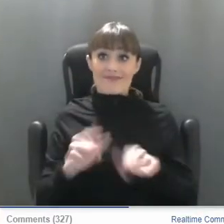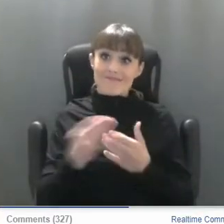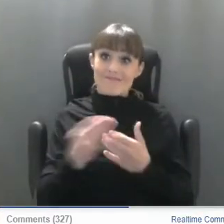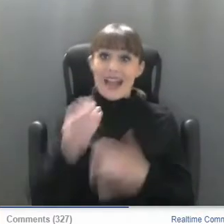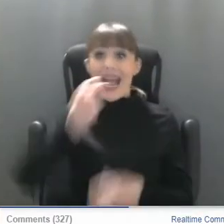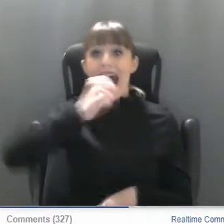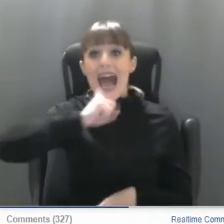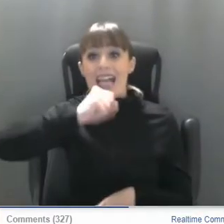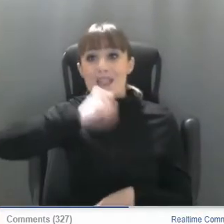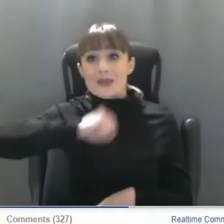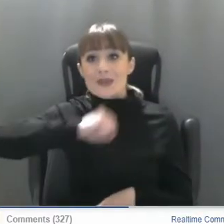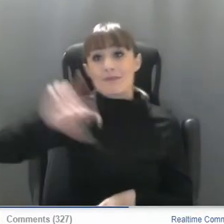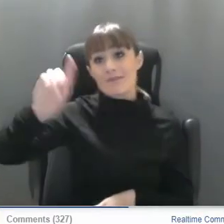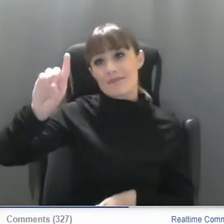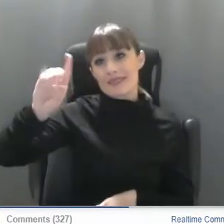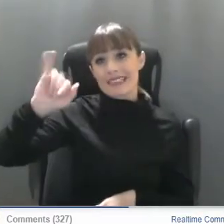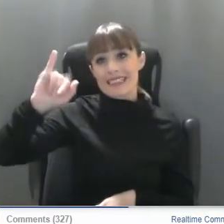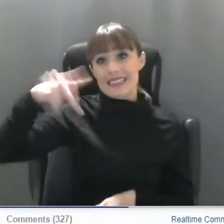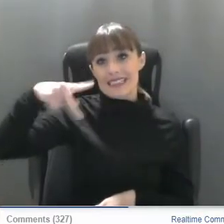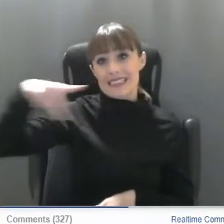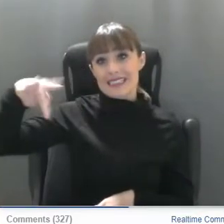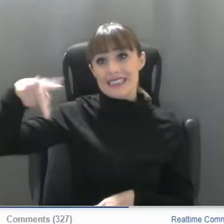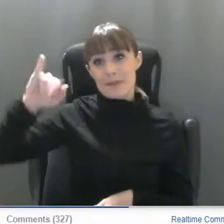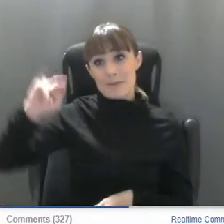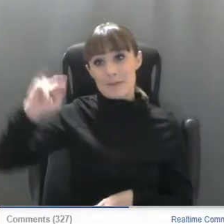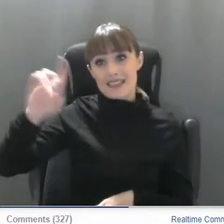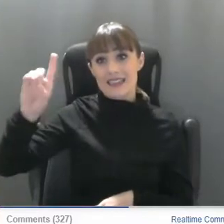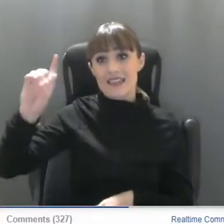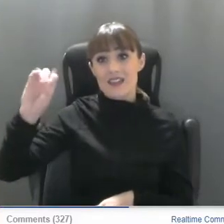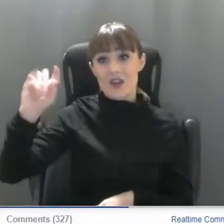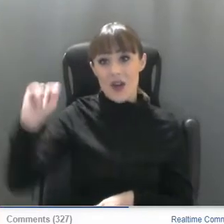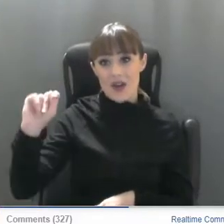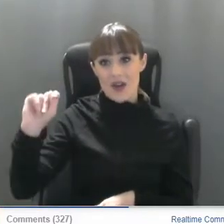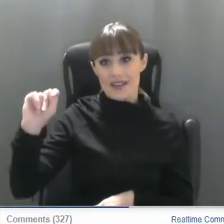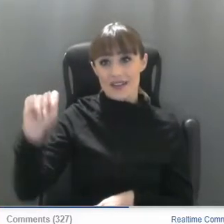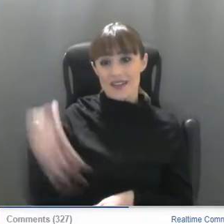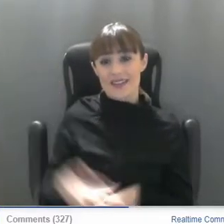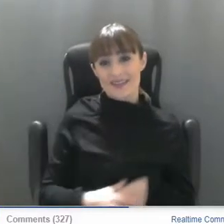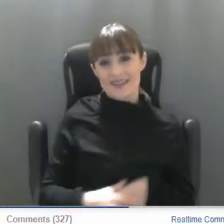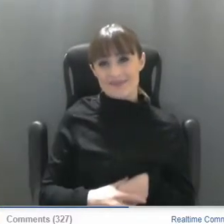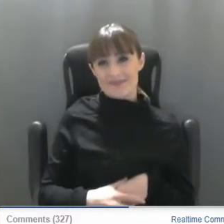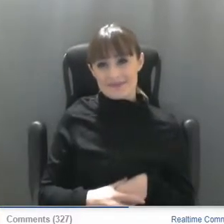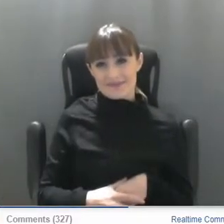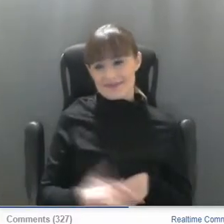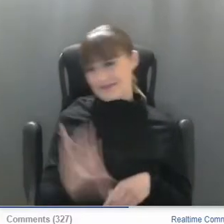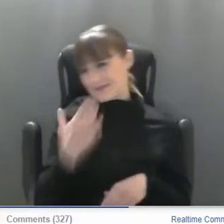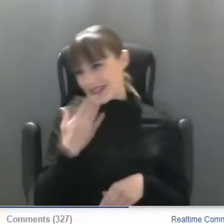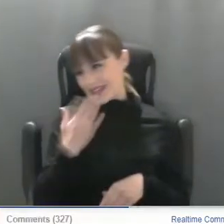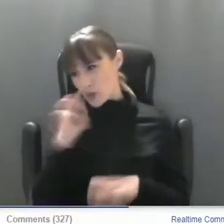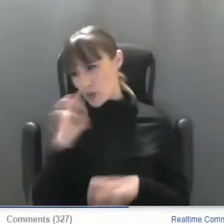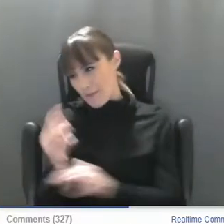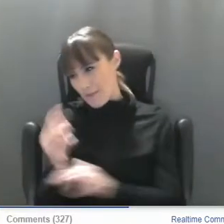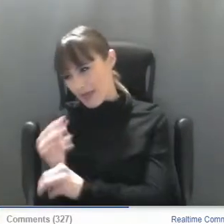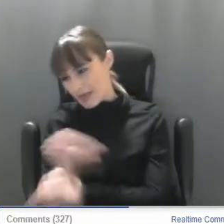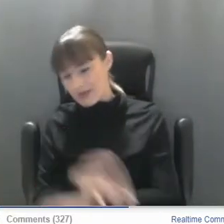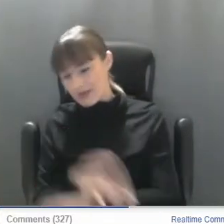math for me, that actually really helped me. I can't do it in my head. You can still get your plush, you can